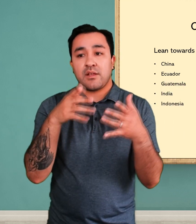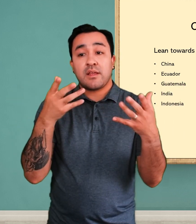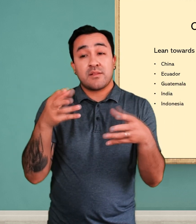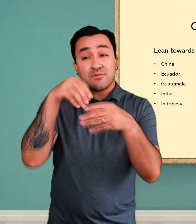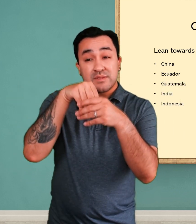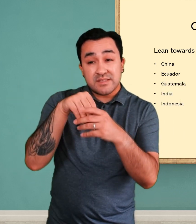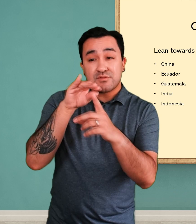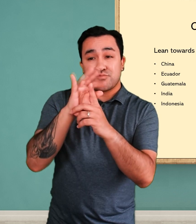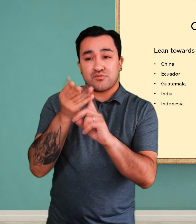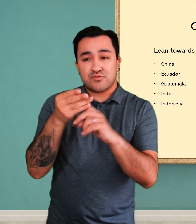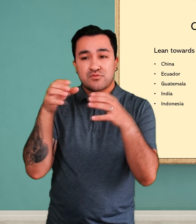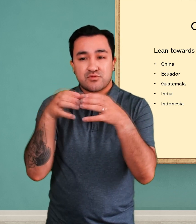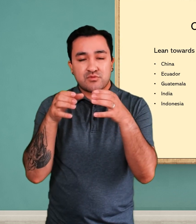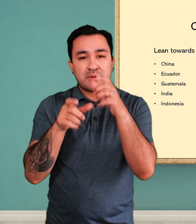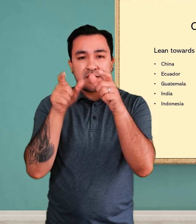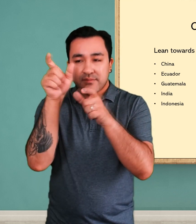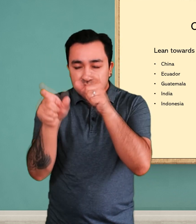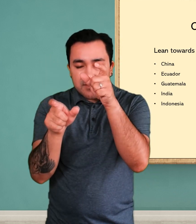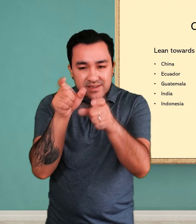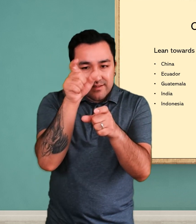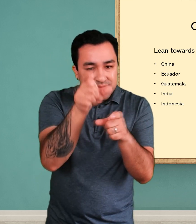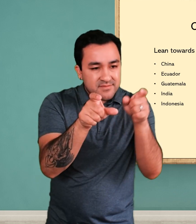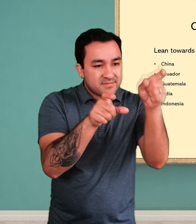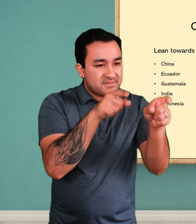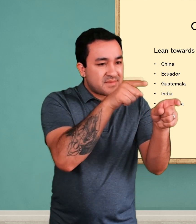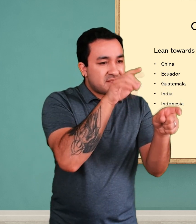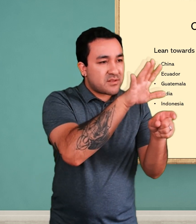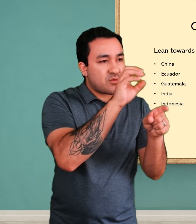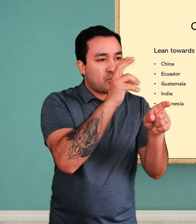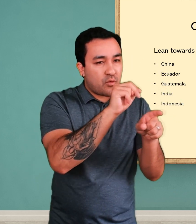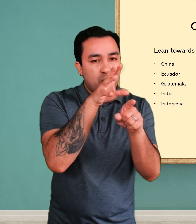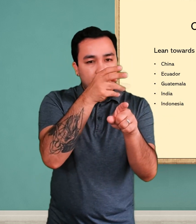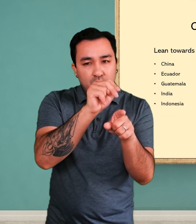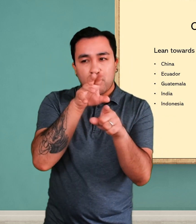However, when looking at countries from a broad point of view, these are how some countries